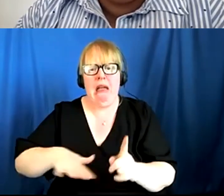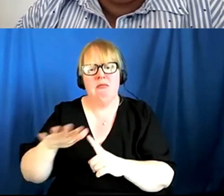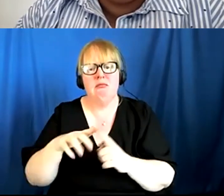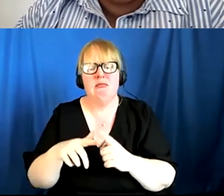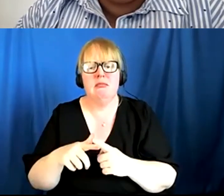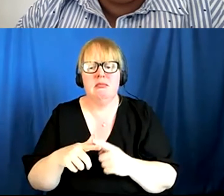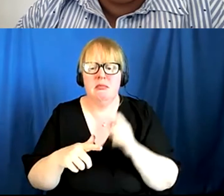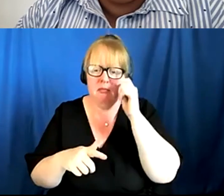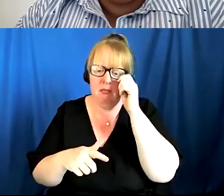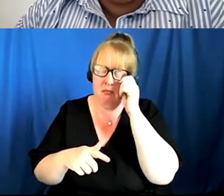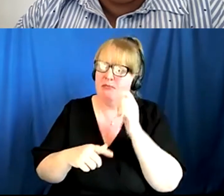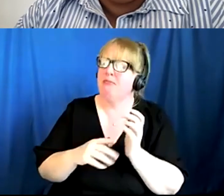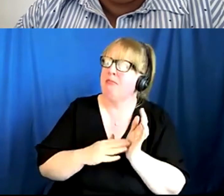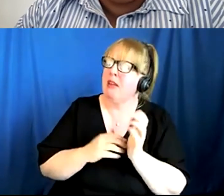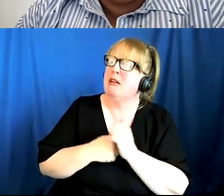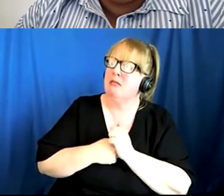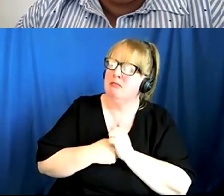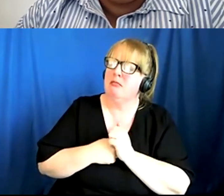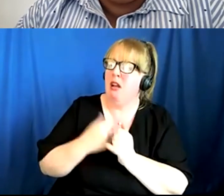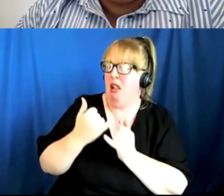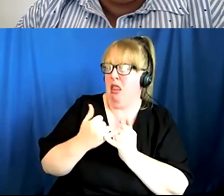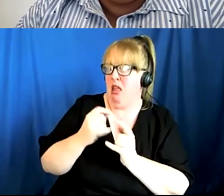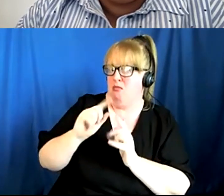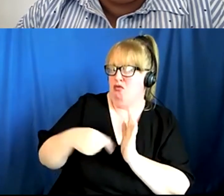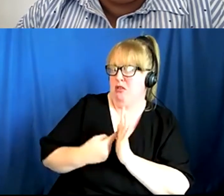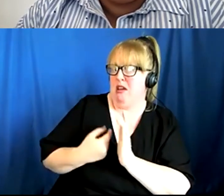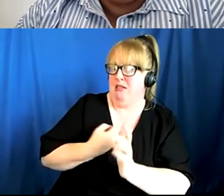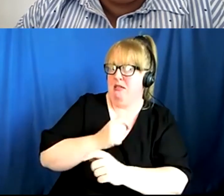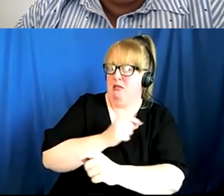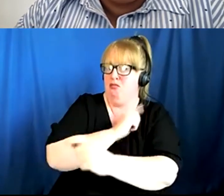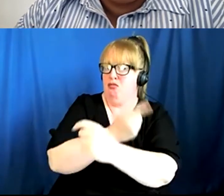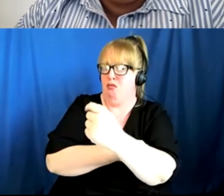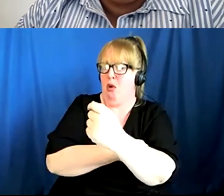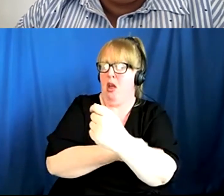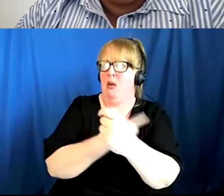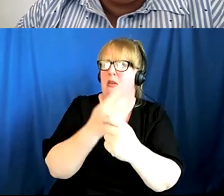So, the last project I've done in Poland was, I think 2019.